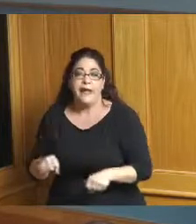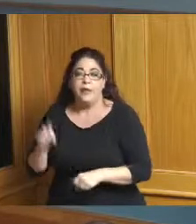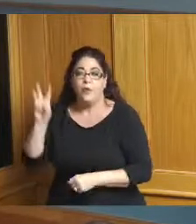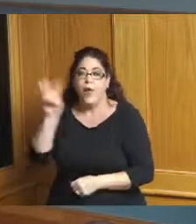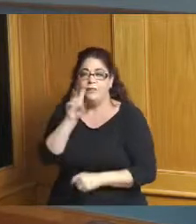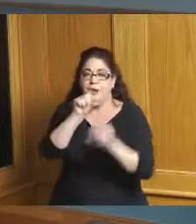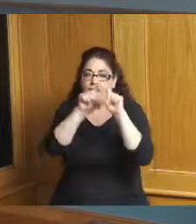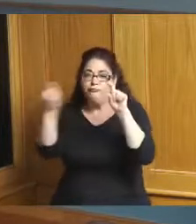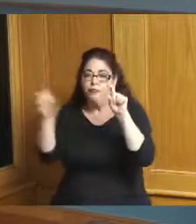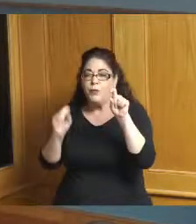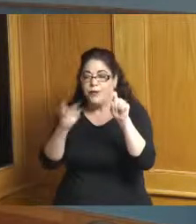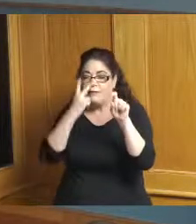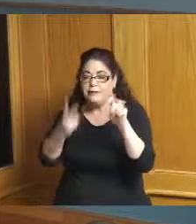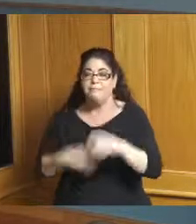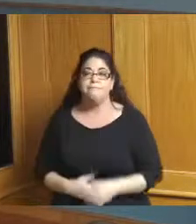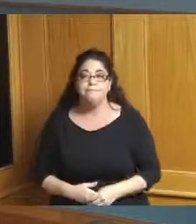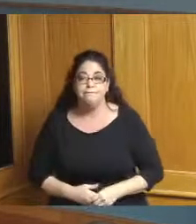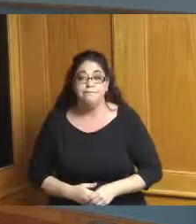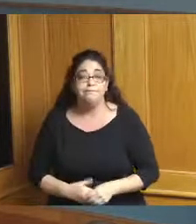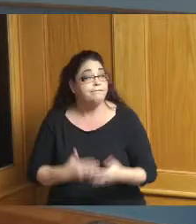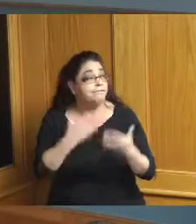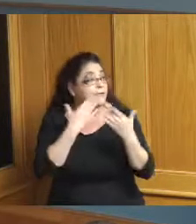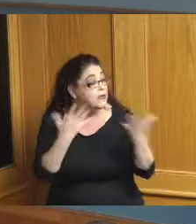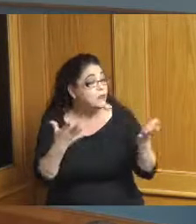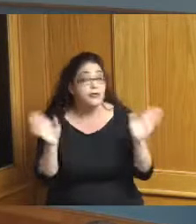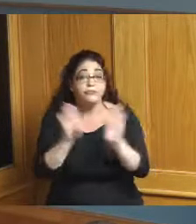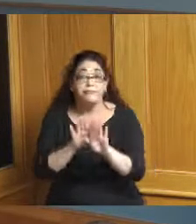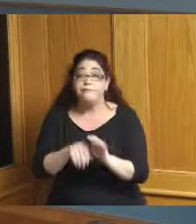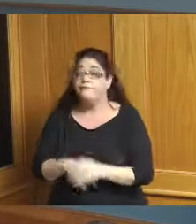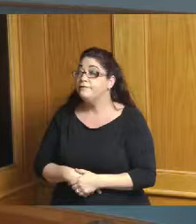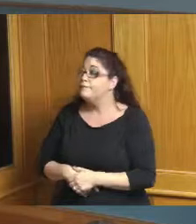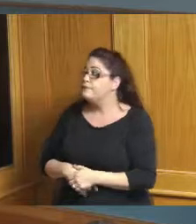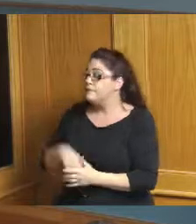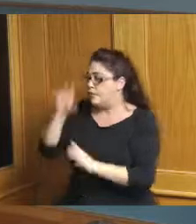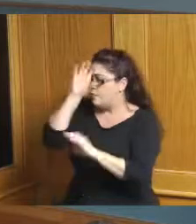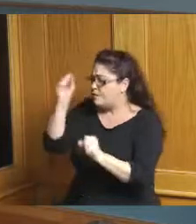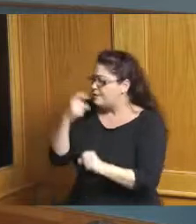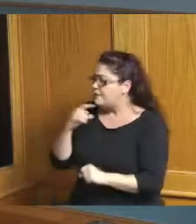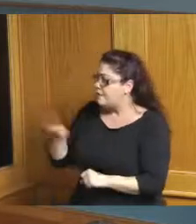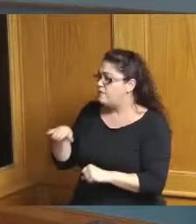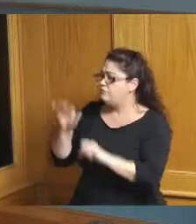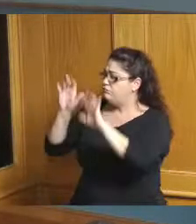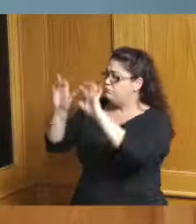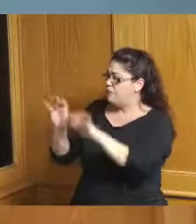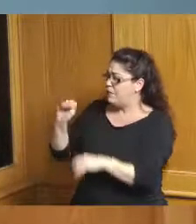questions thank you so much Commissioner and of those places that are available for vaccinations